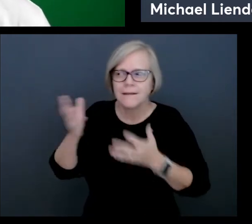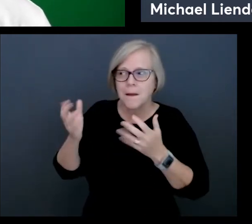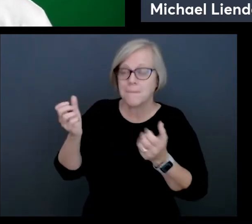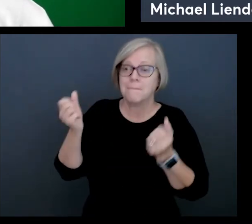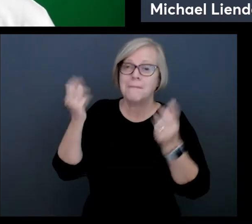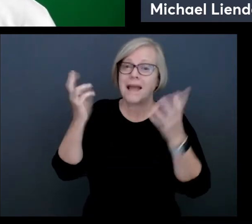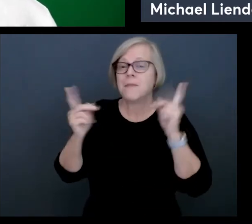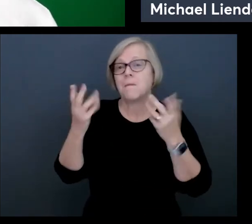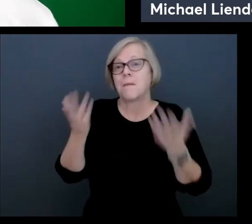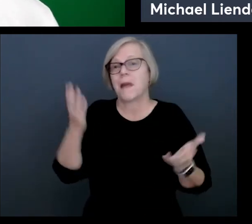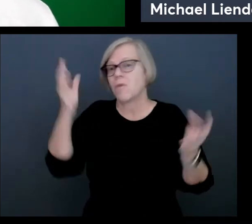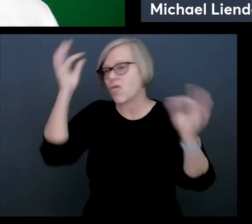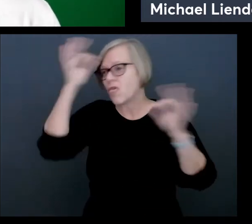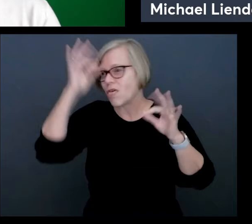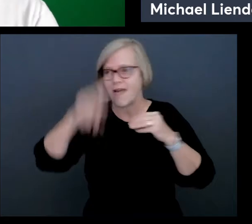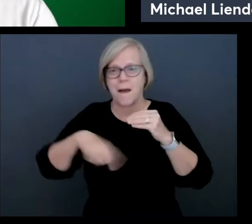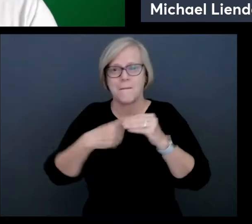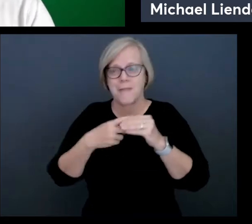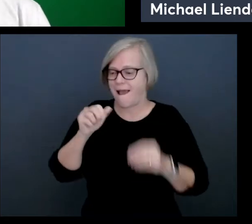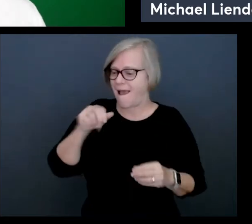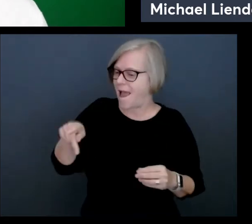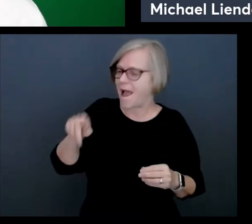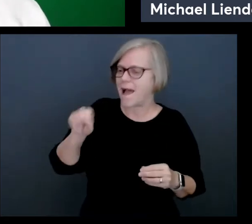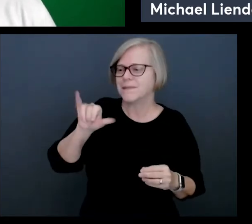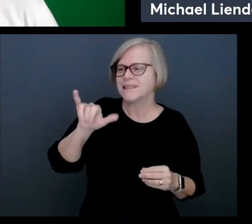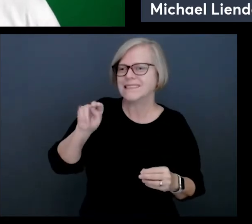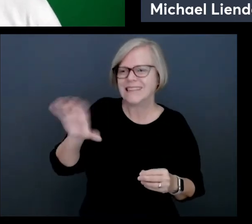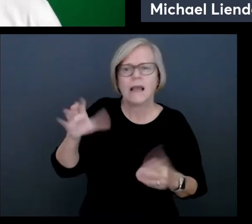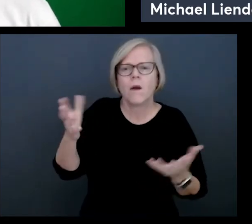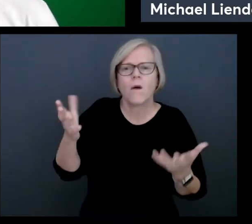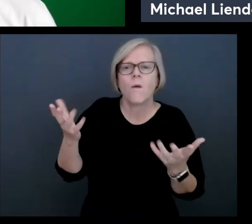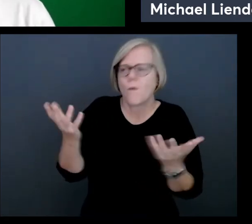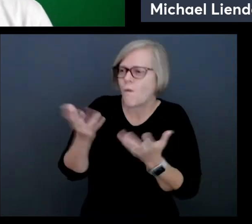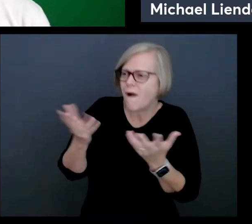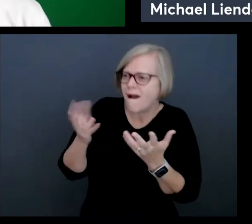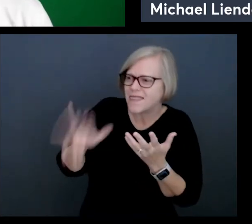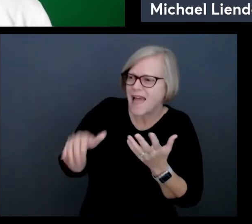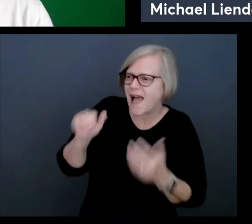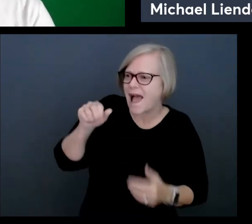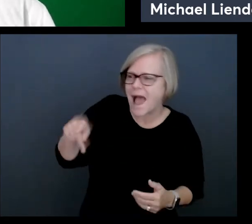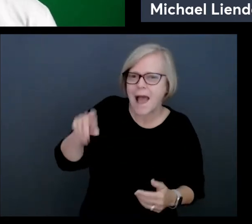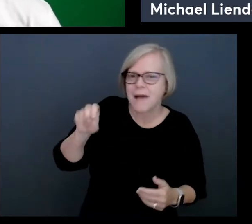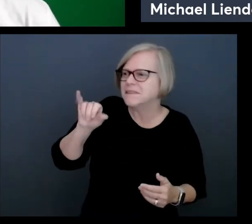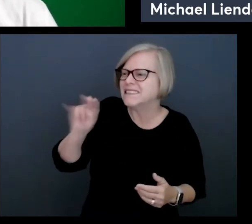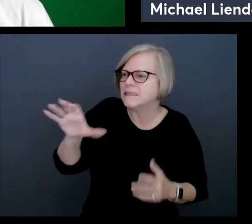but a lot of people may not even be familiar with AppSync, so tell us a little bit about what AppSync is